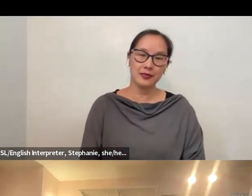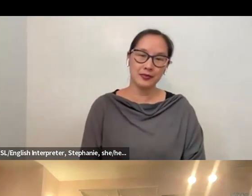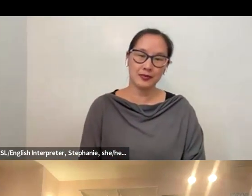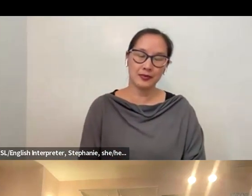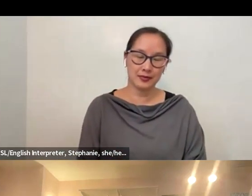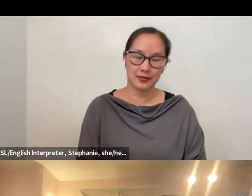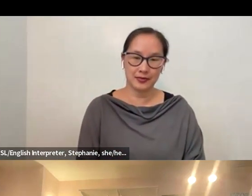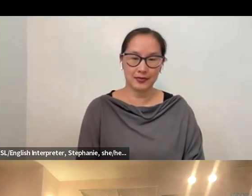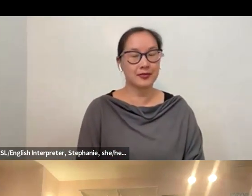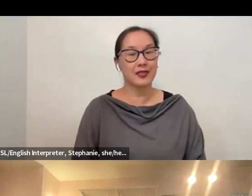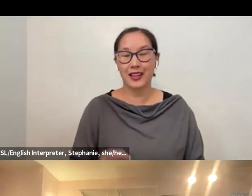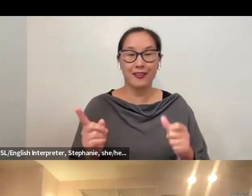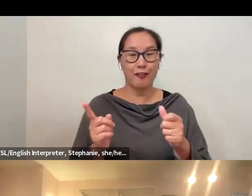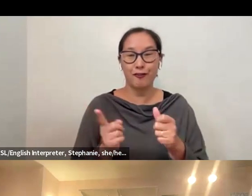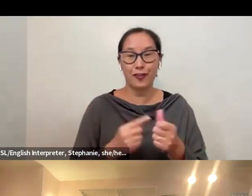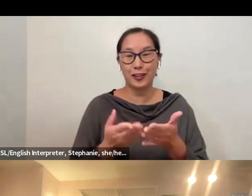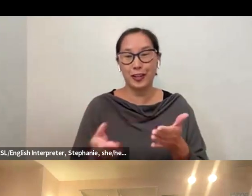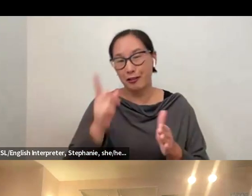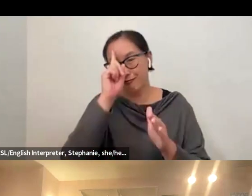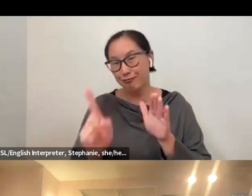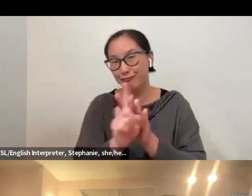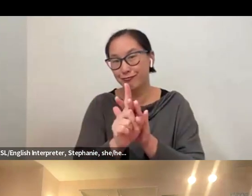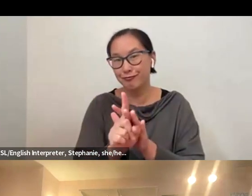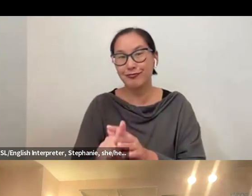the first thing that comes to mind is, is relationships.